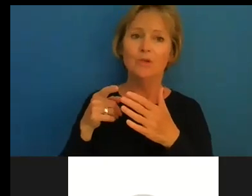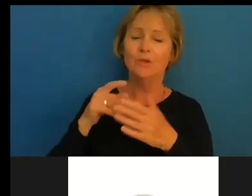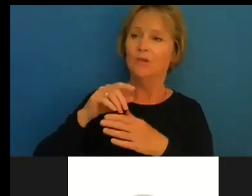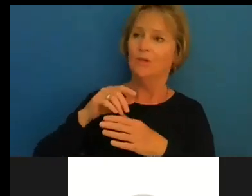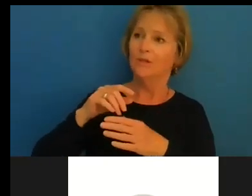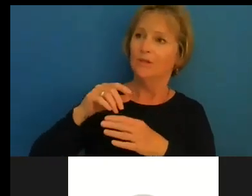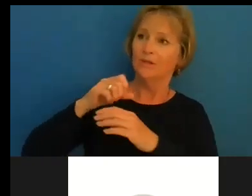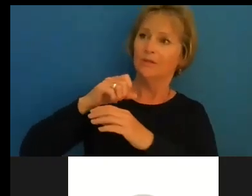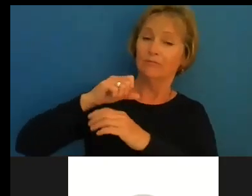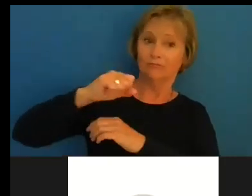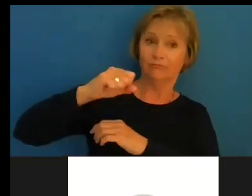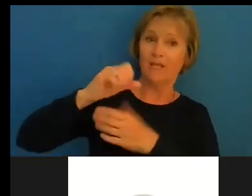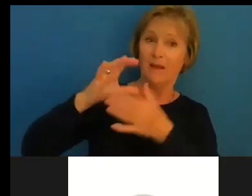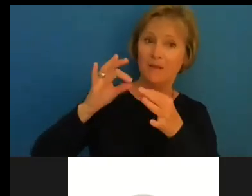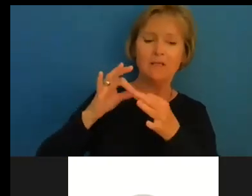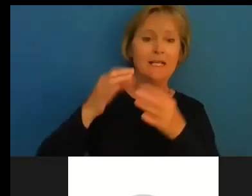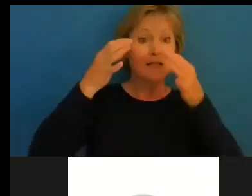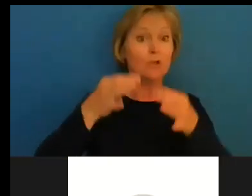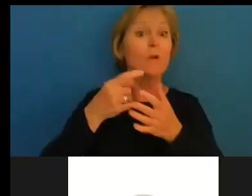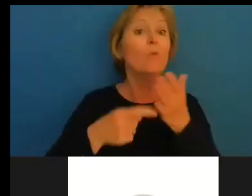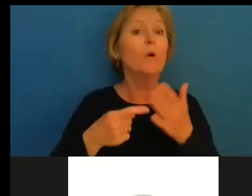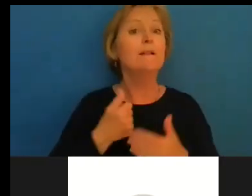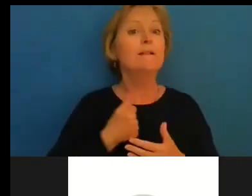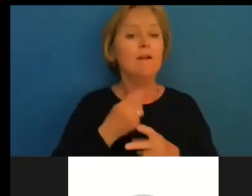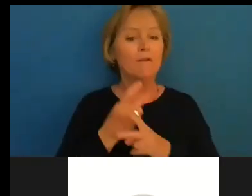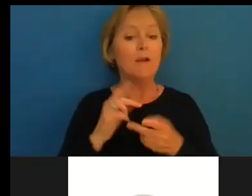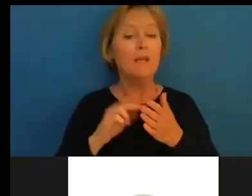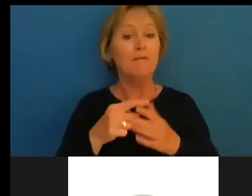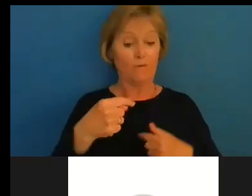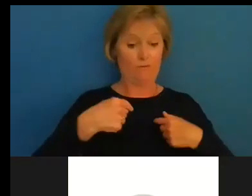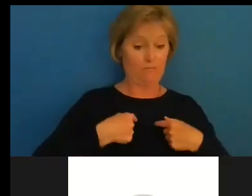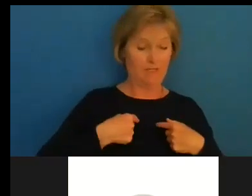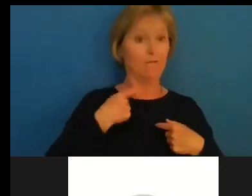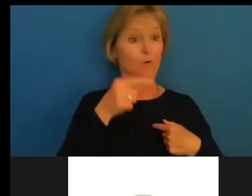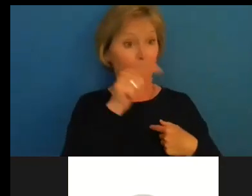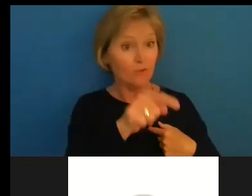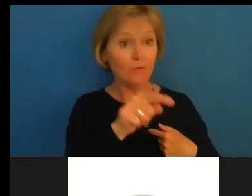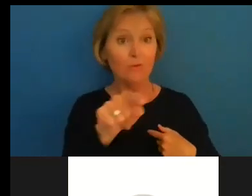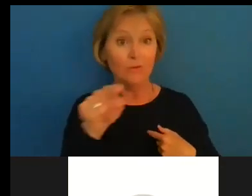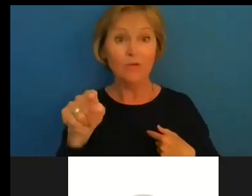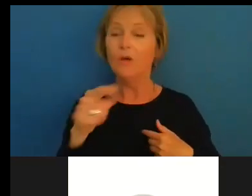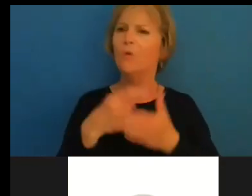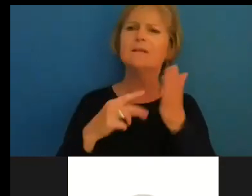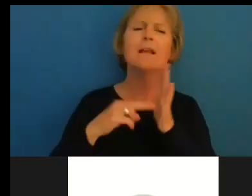what does self-care mean for you? For Angela or Clarkisha or whoever, what does that mean for you?